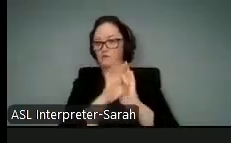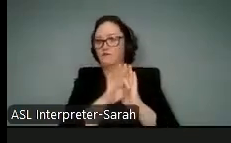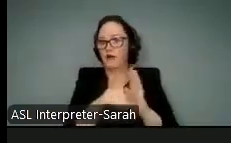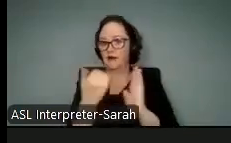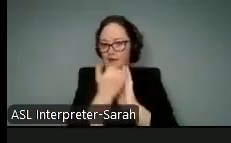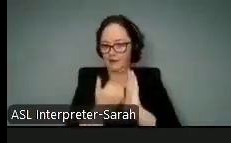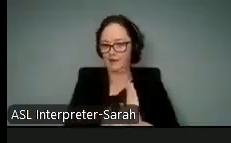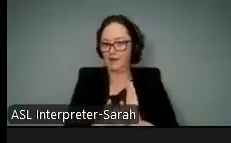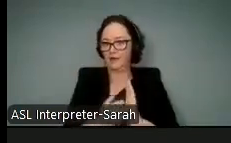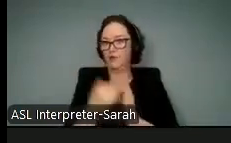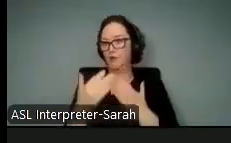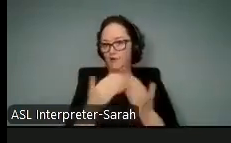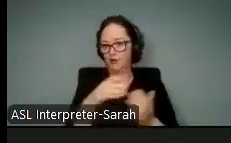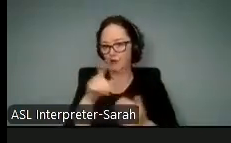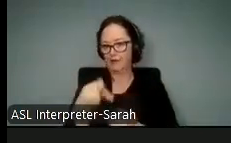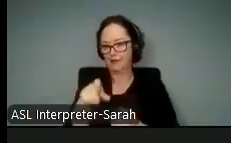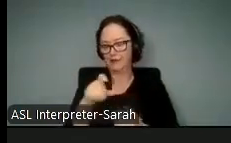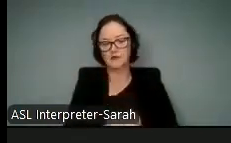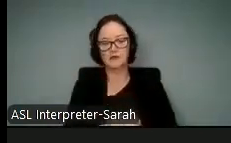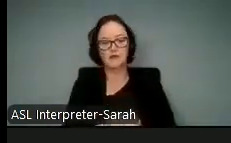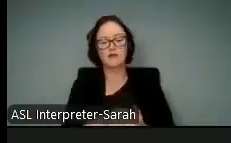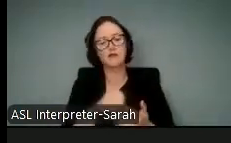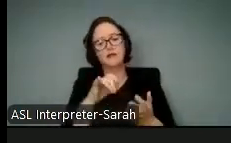it sets a high bar, but it sets a reasonable bar.